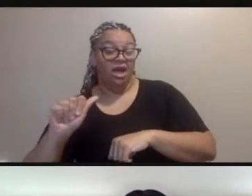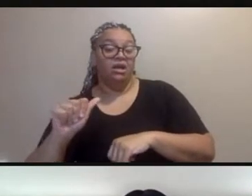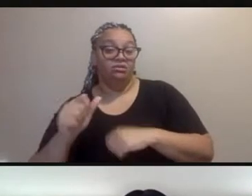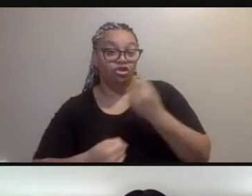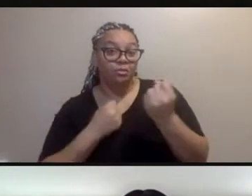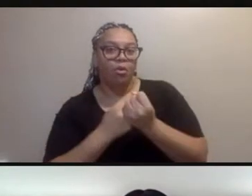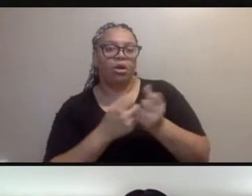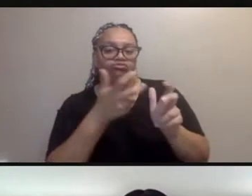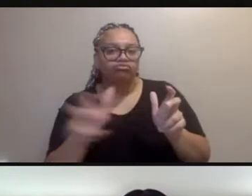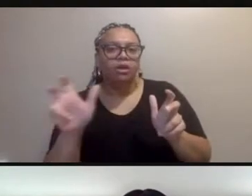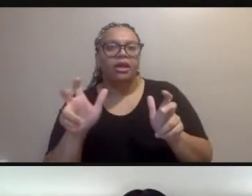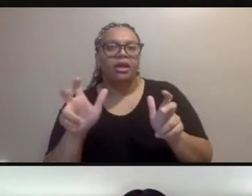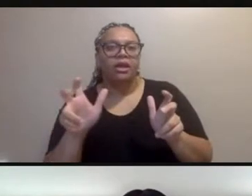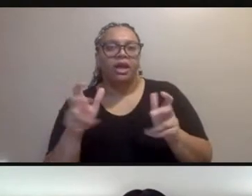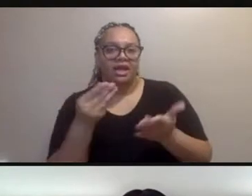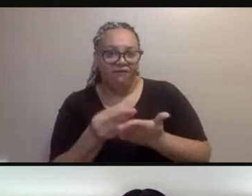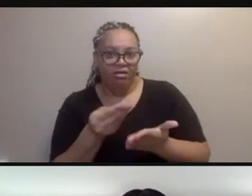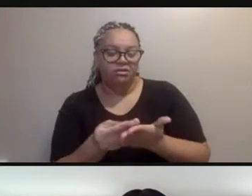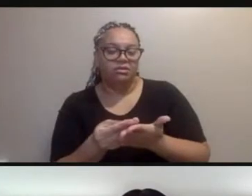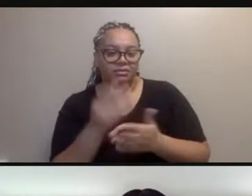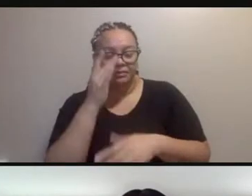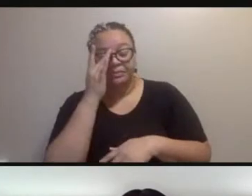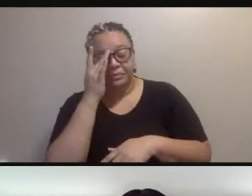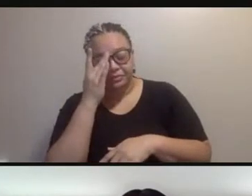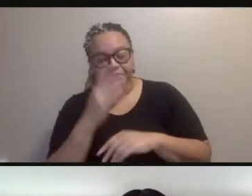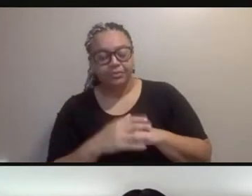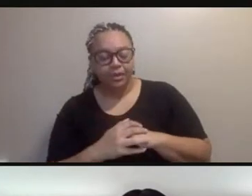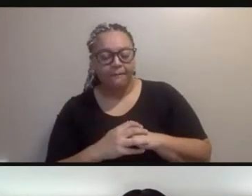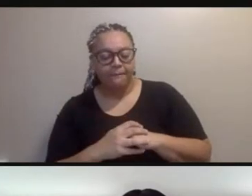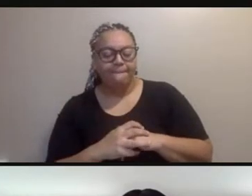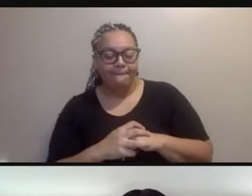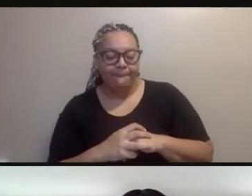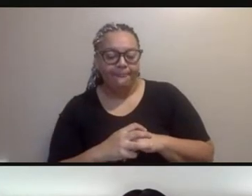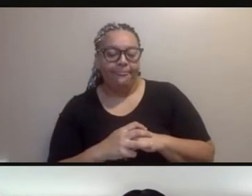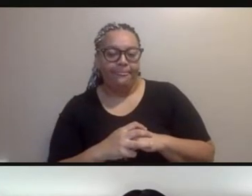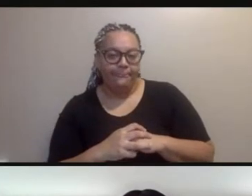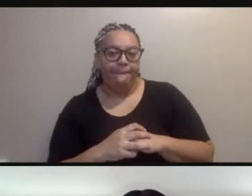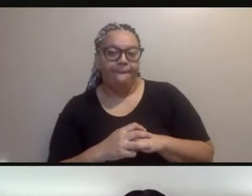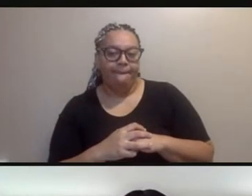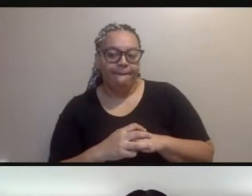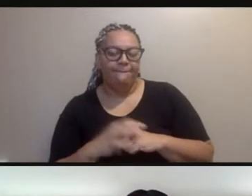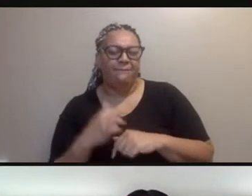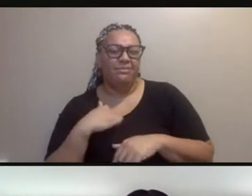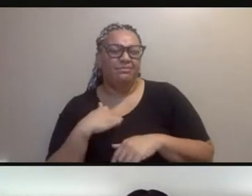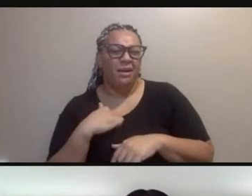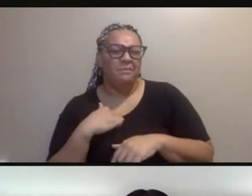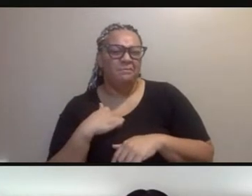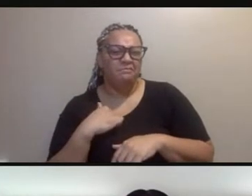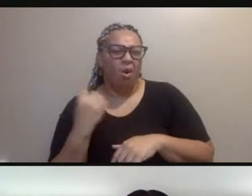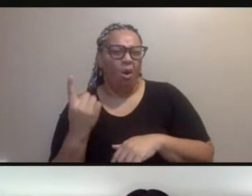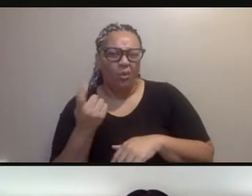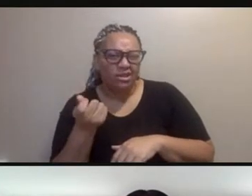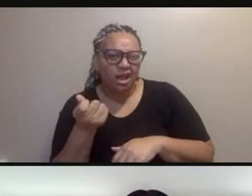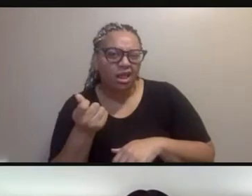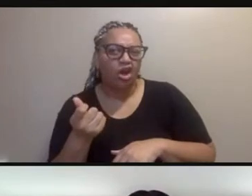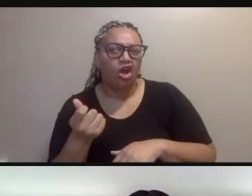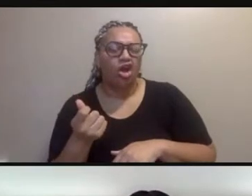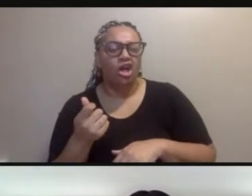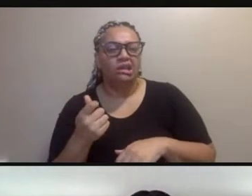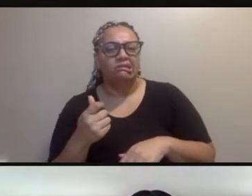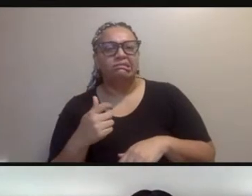IMMEDIATE GOAL THAT OF EQUITY